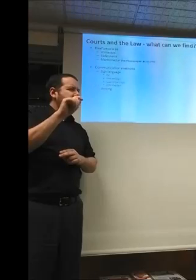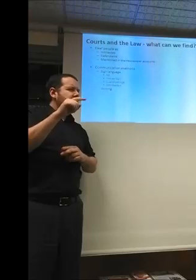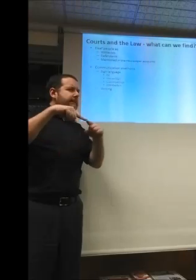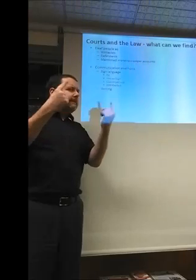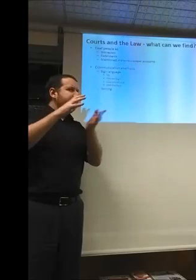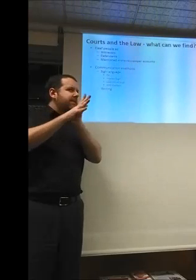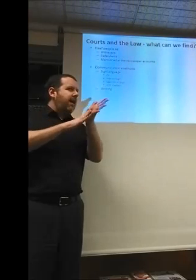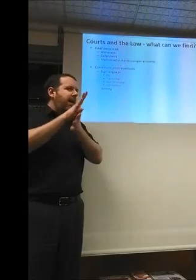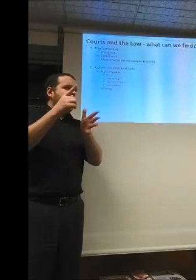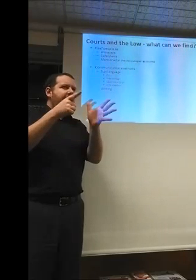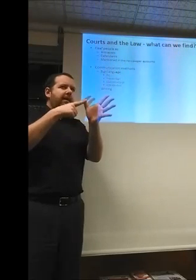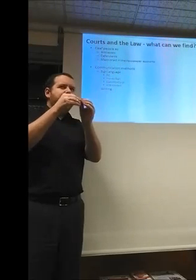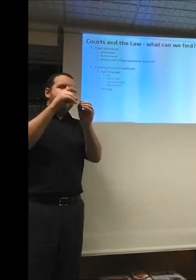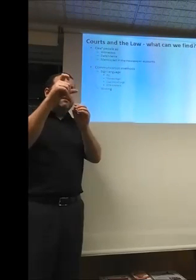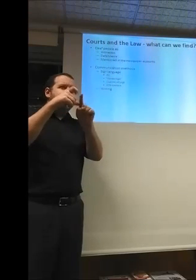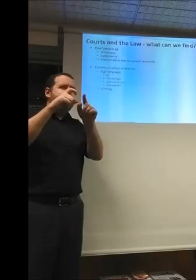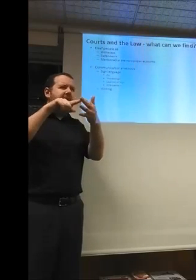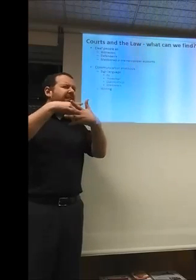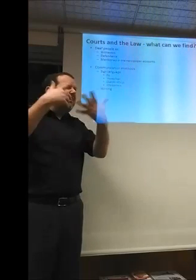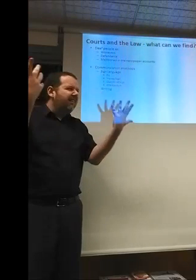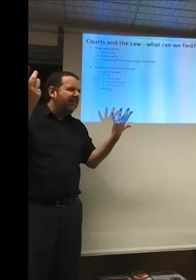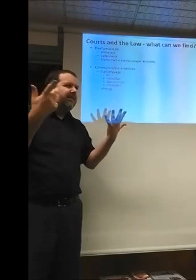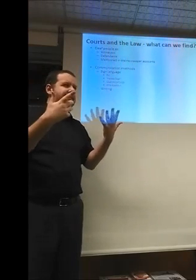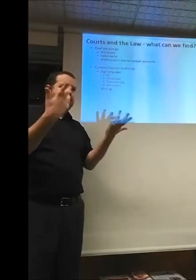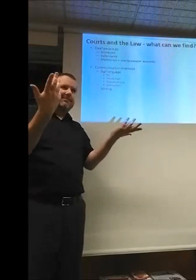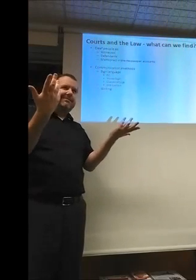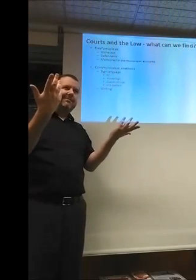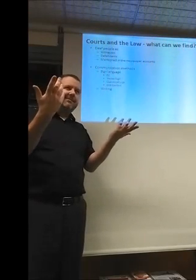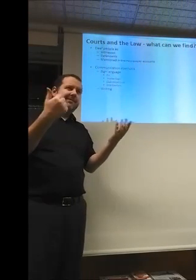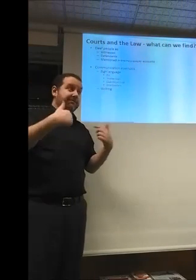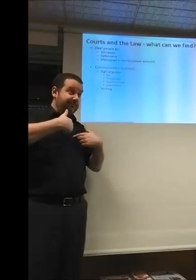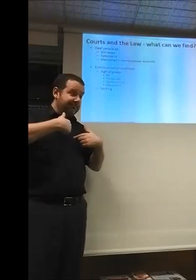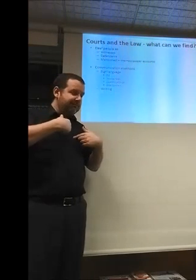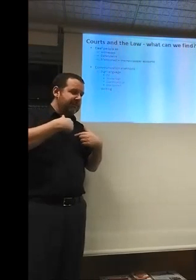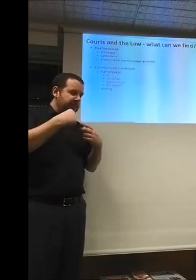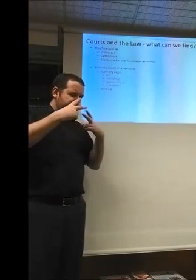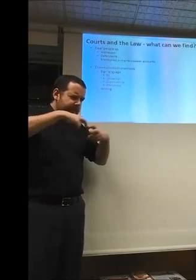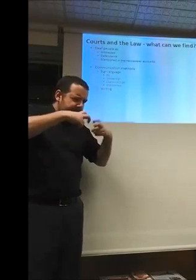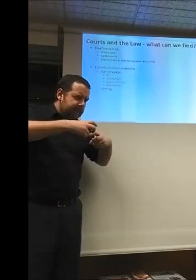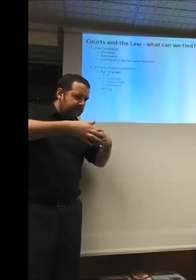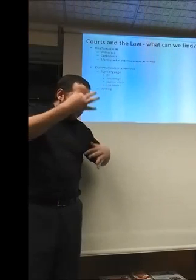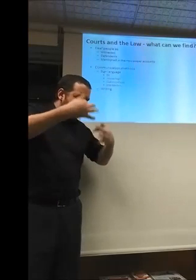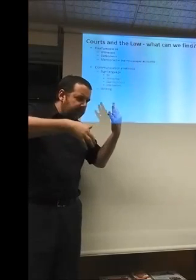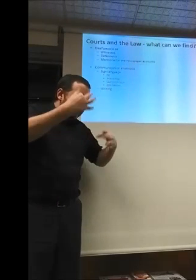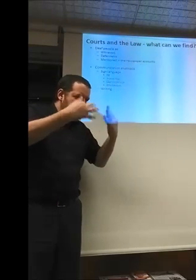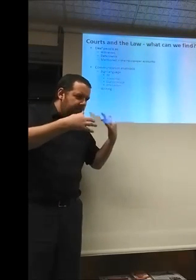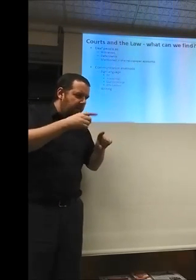They had different sign there with this kind of finger spelling I’ve done a lot of research